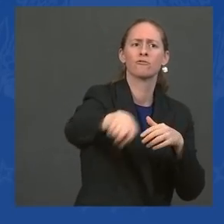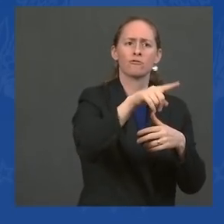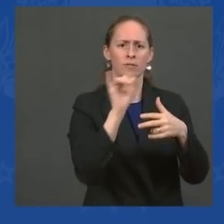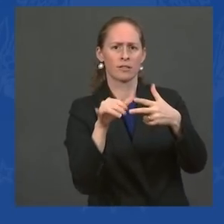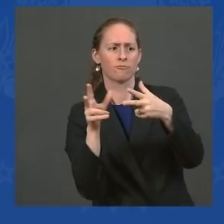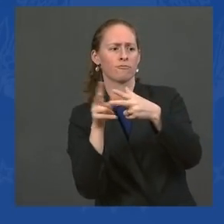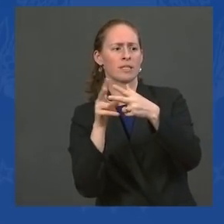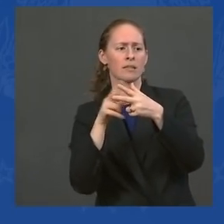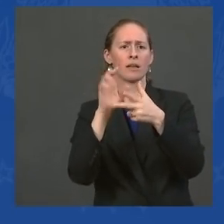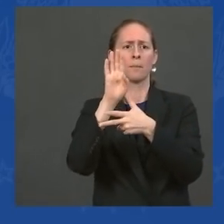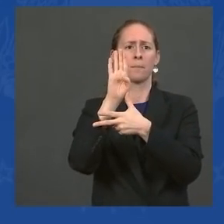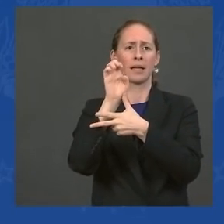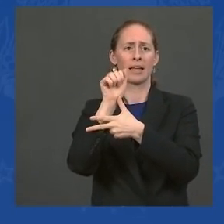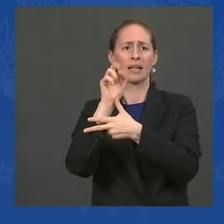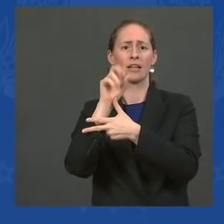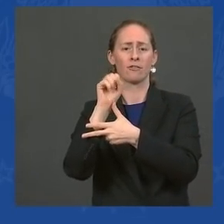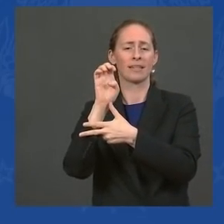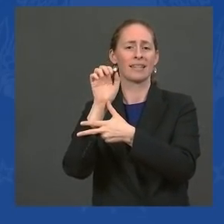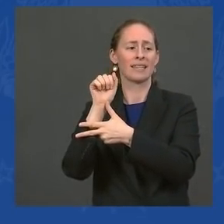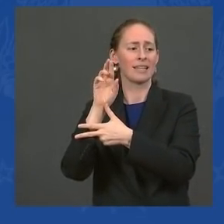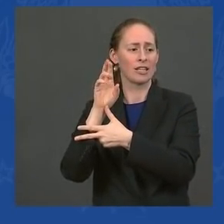first marine national monument.